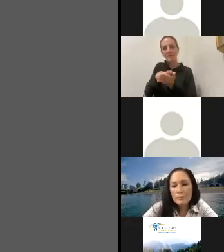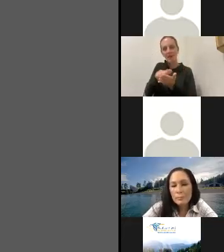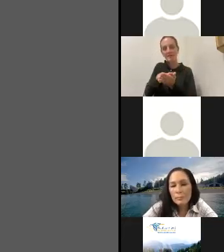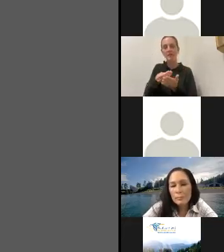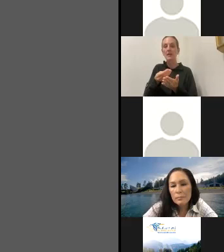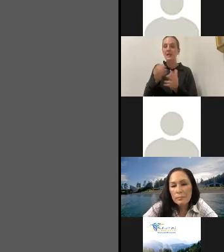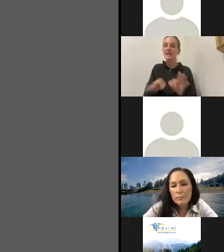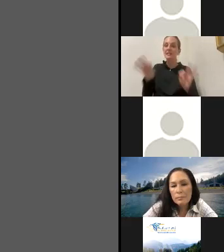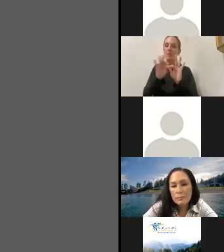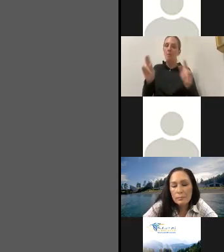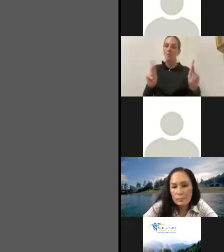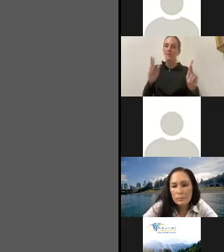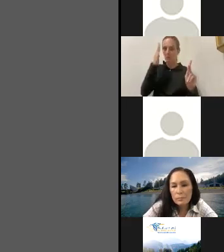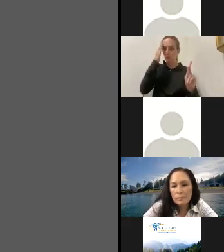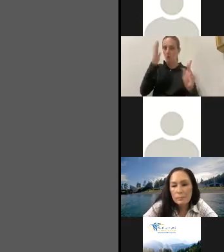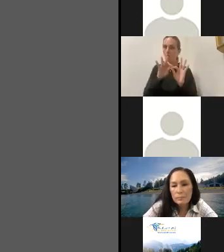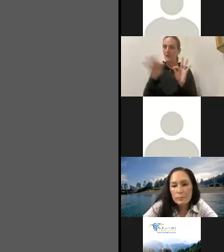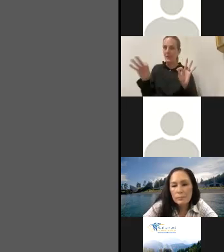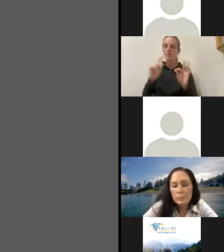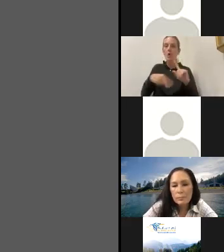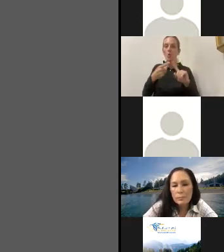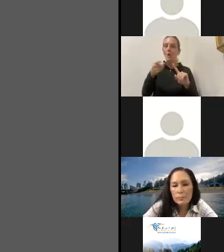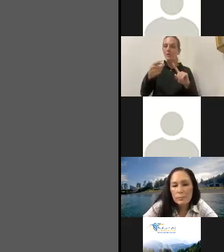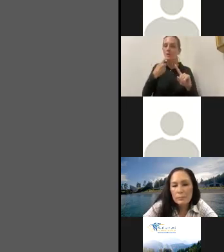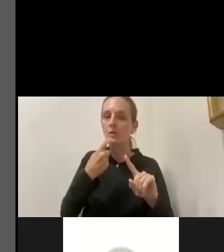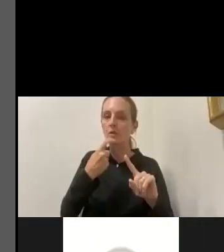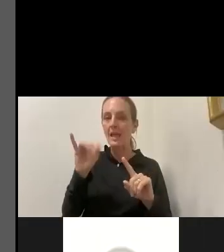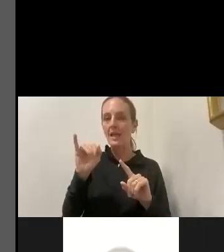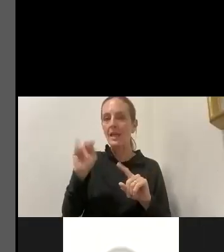the language. When you say in-kind, those kind of things you alluded to, you spoke about